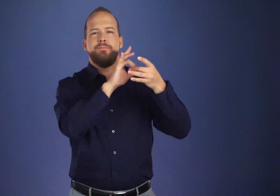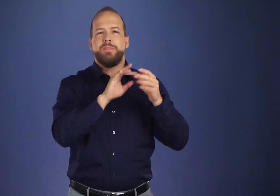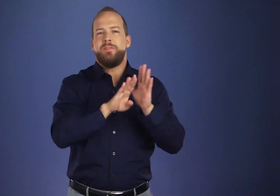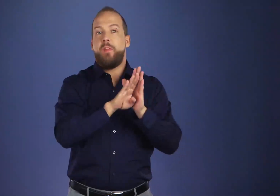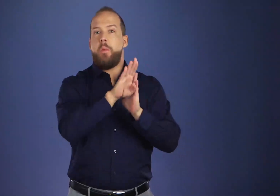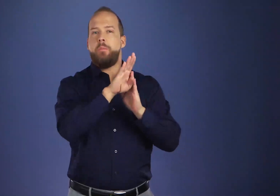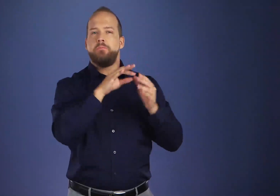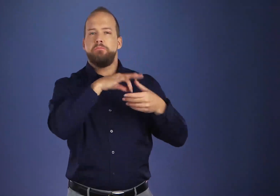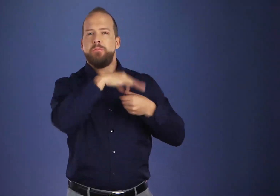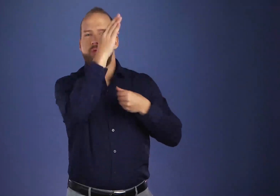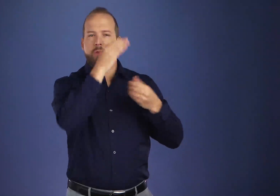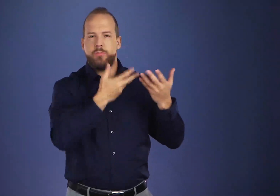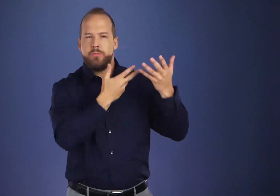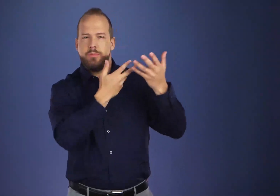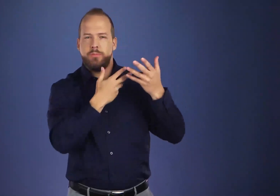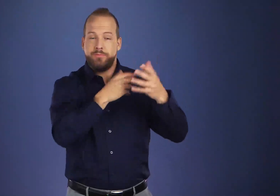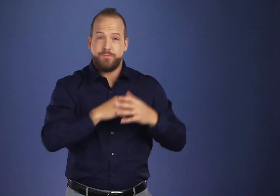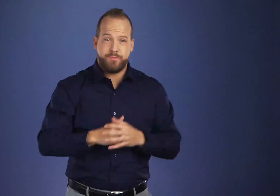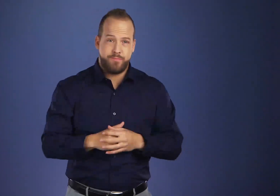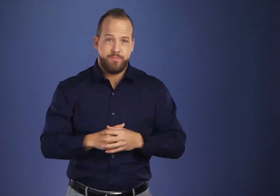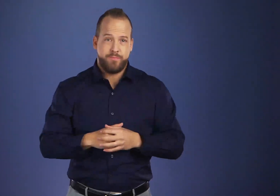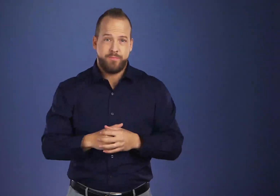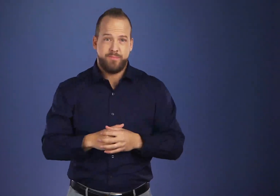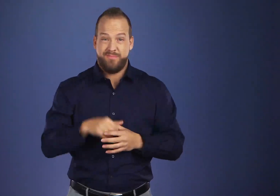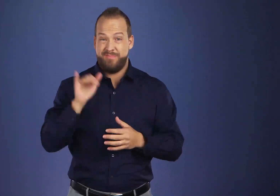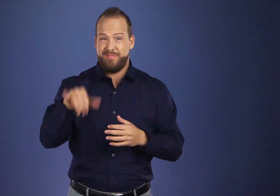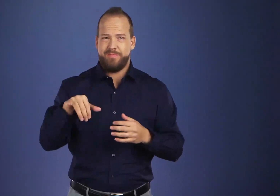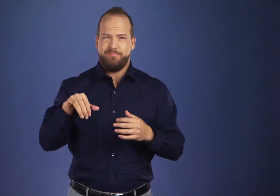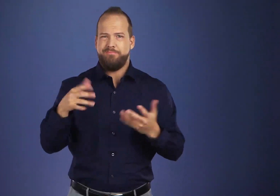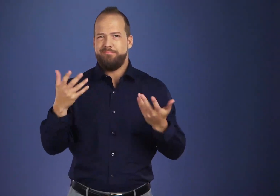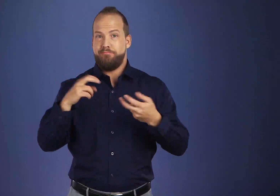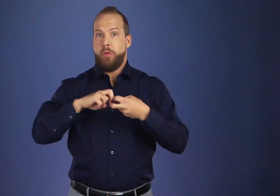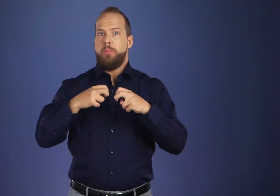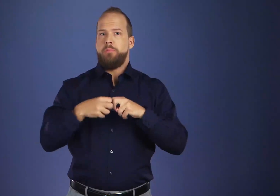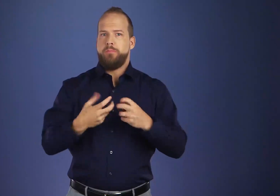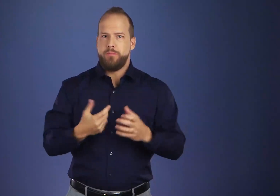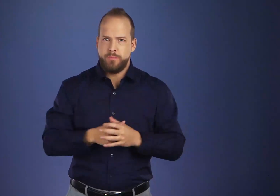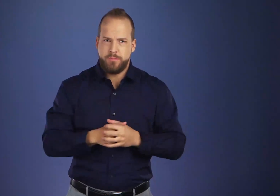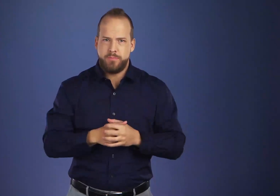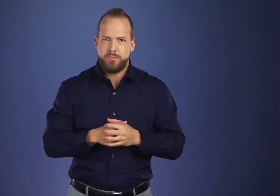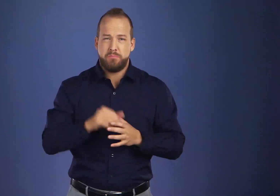The trouble is that this kind of thinking takes no real account of the facts.